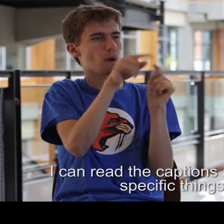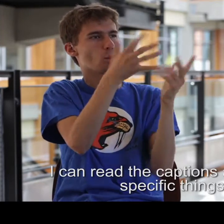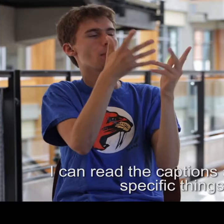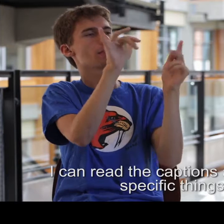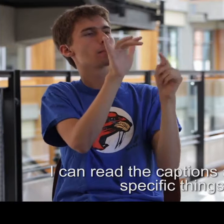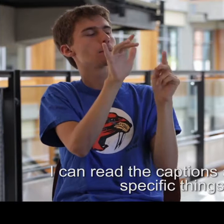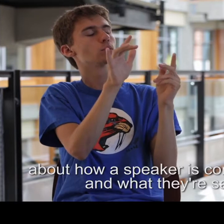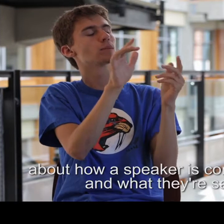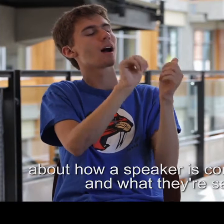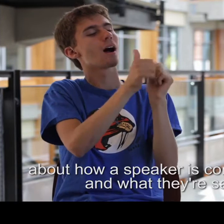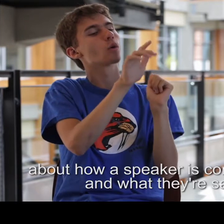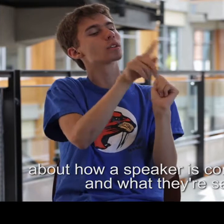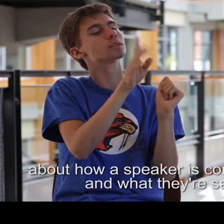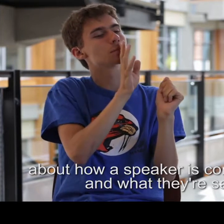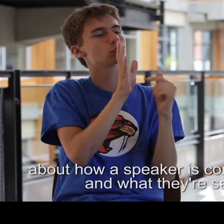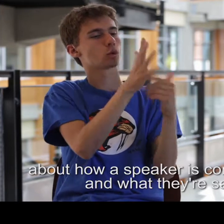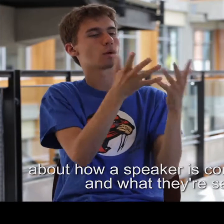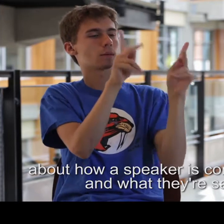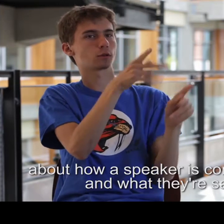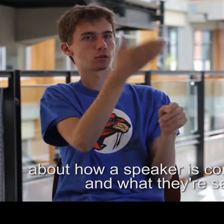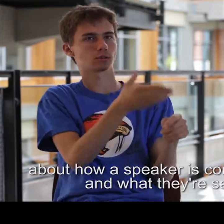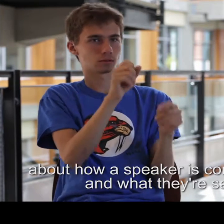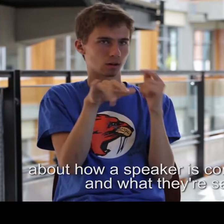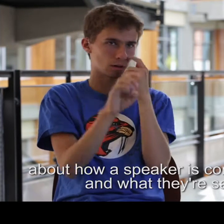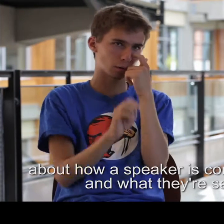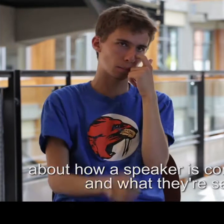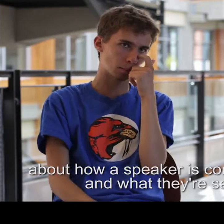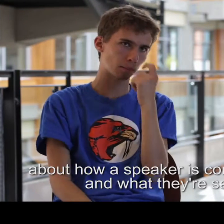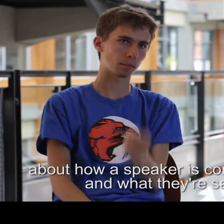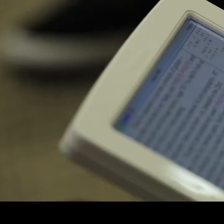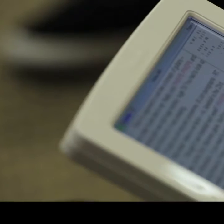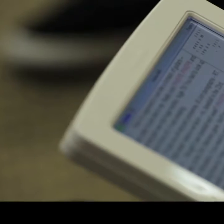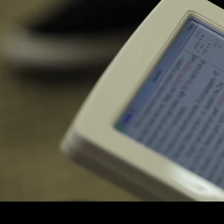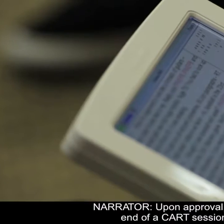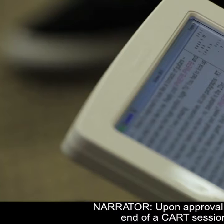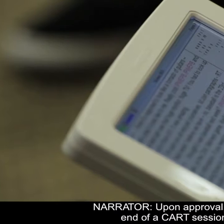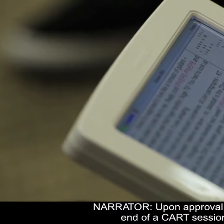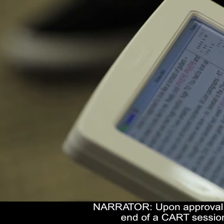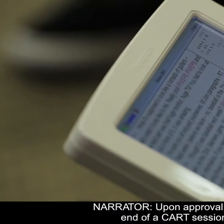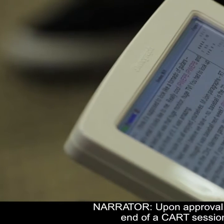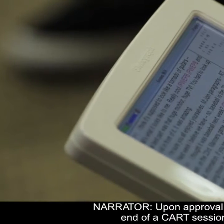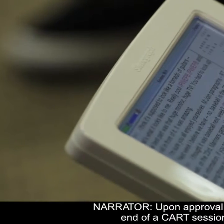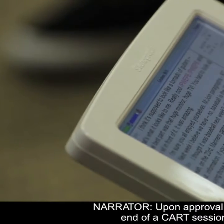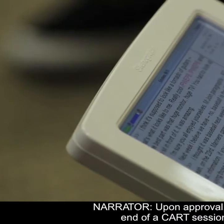there is the ability to do a keyword search of the video that you're watching. In fact, you can do a keyword search of all the videos